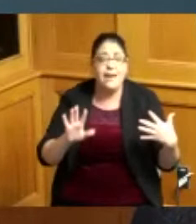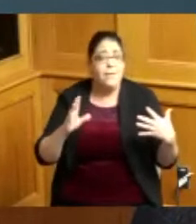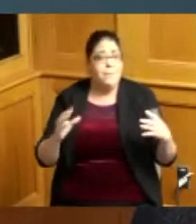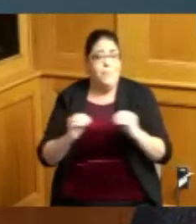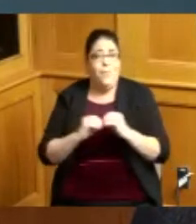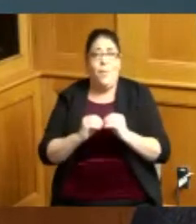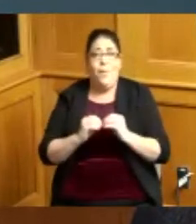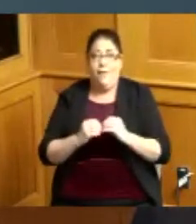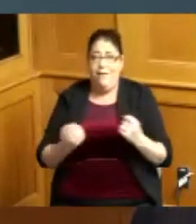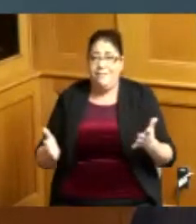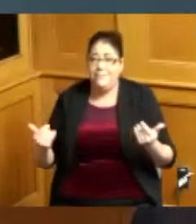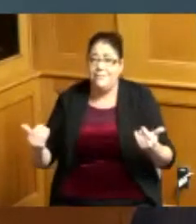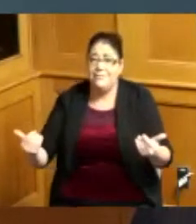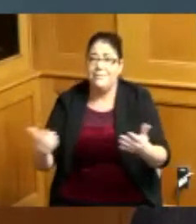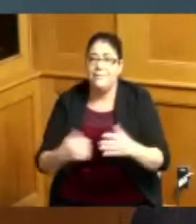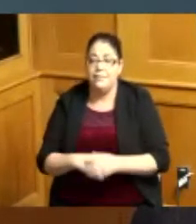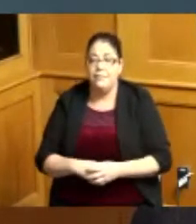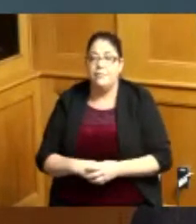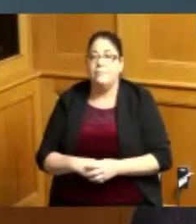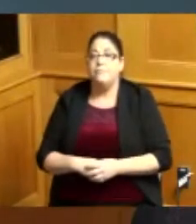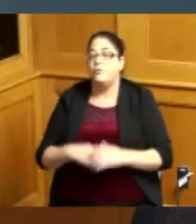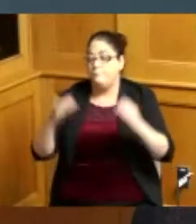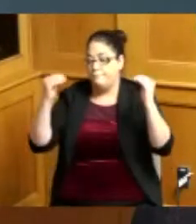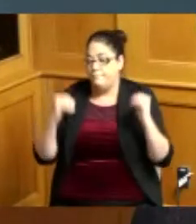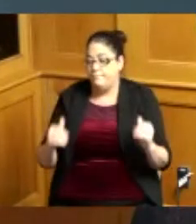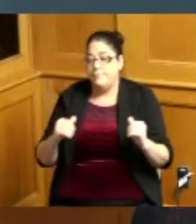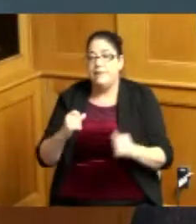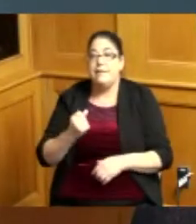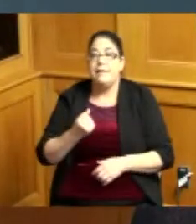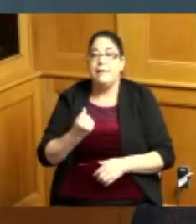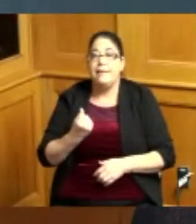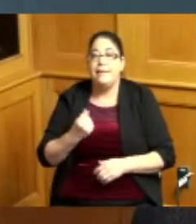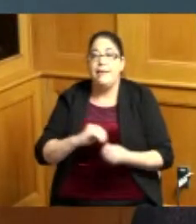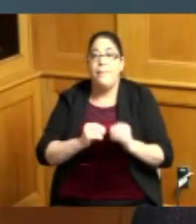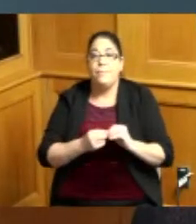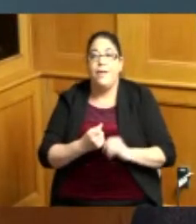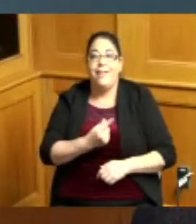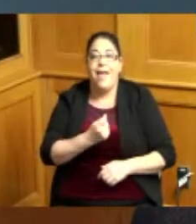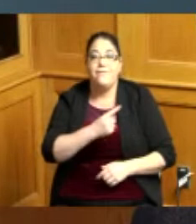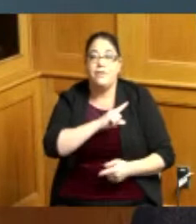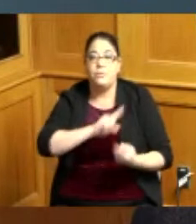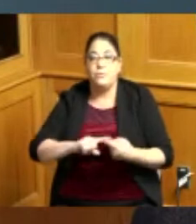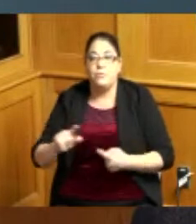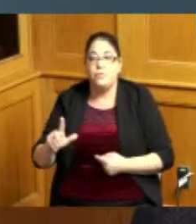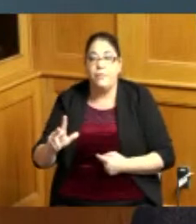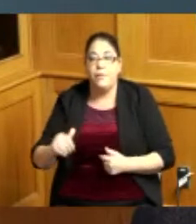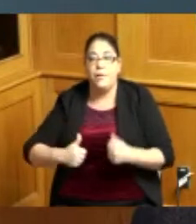consent agenda items item 11 through 23 I'd like to make a motion to adopt 11 through